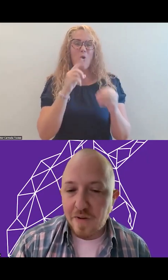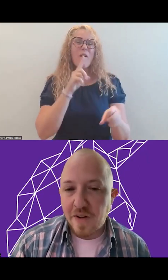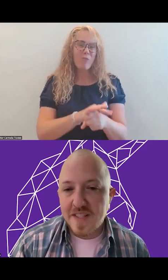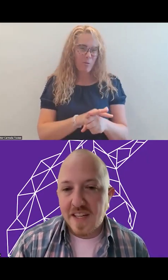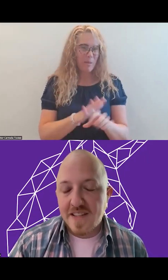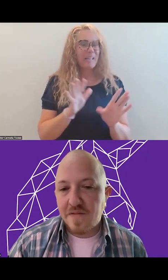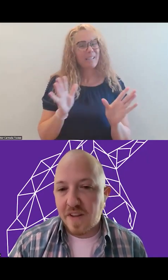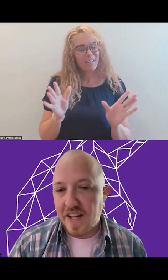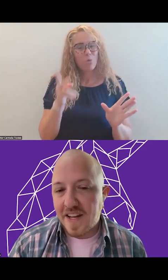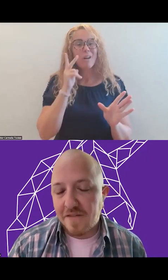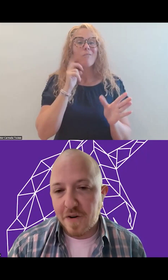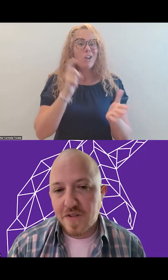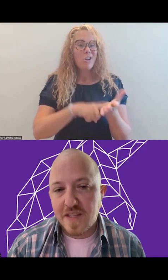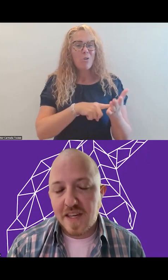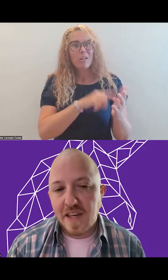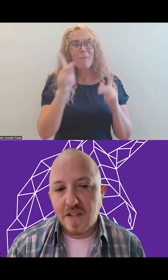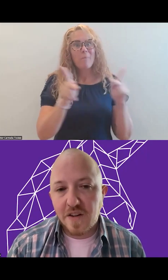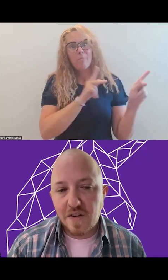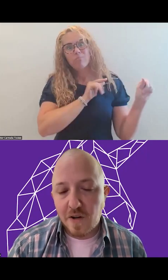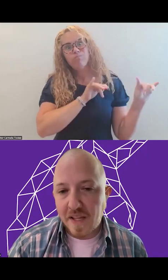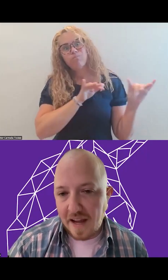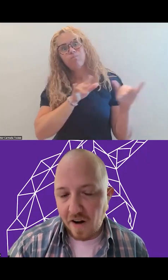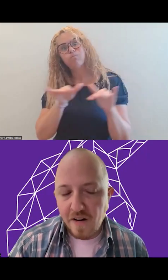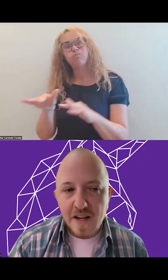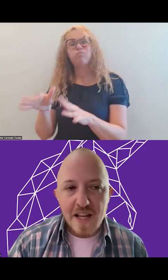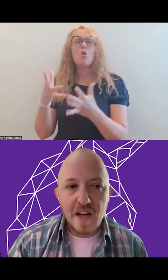ARE ALSO SEEING FOLKS THAT ARE FLOODING GENDER AFFIRMING CARE IN